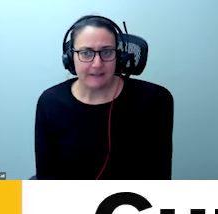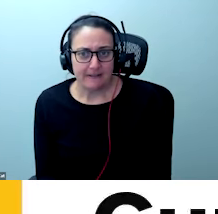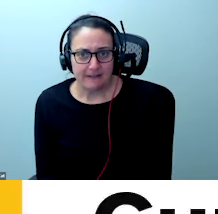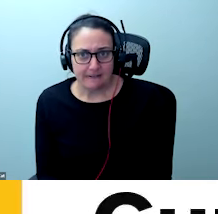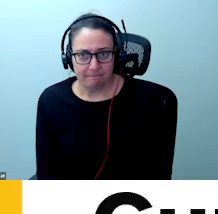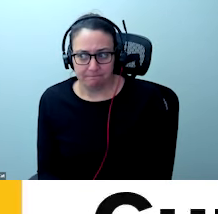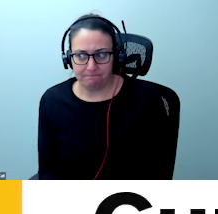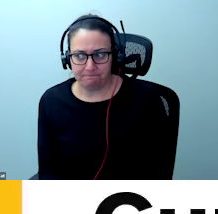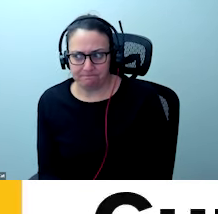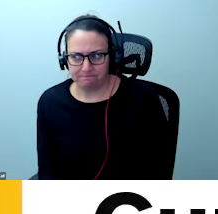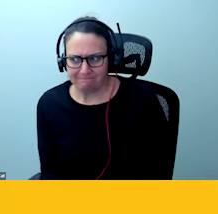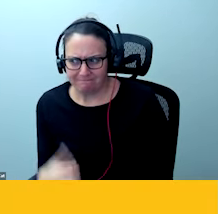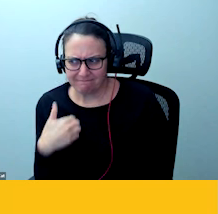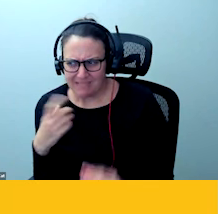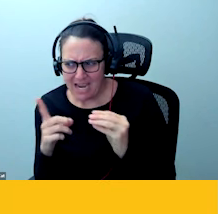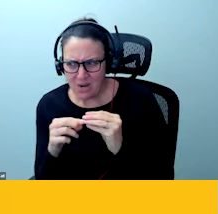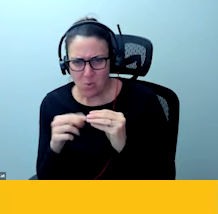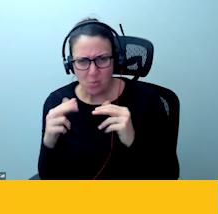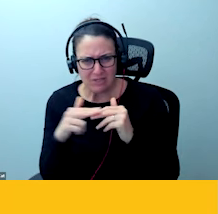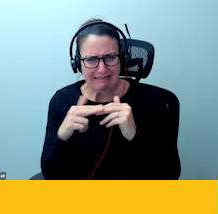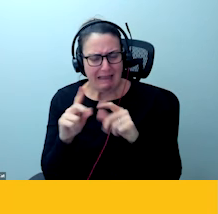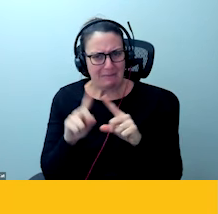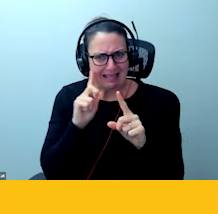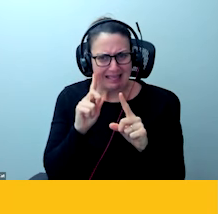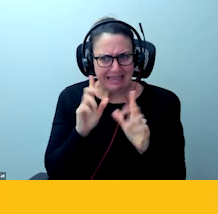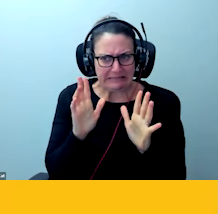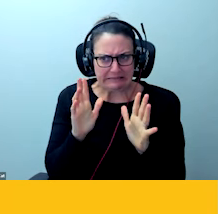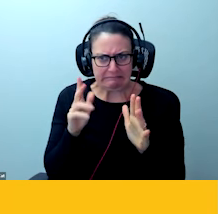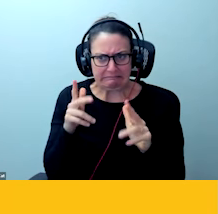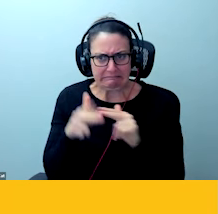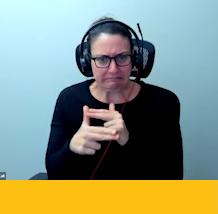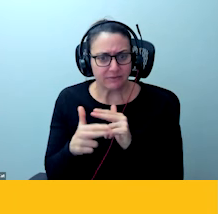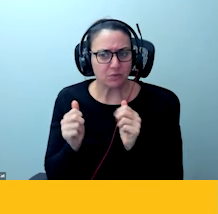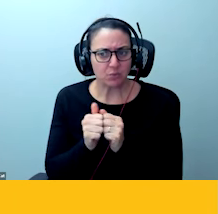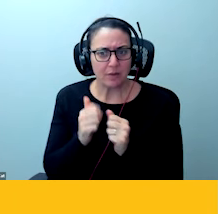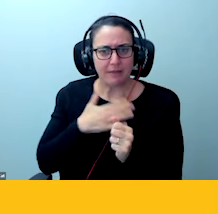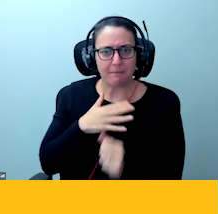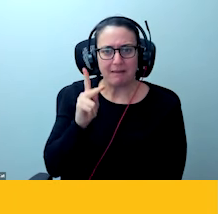I had one more slide, but I think I'm gonna kind of end with my key lessons are